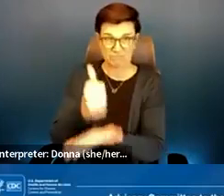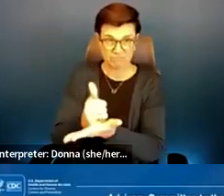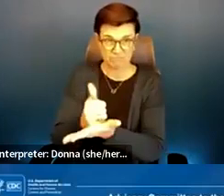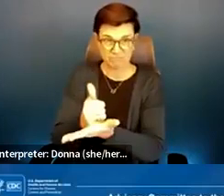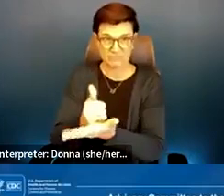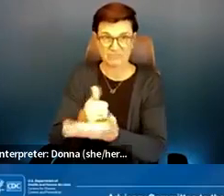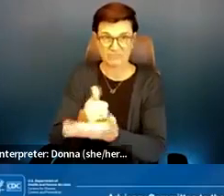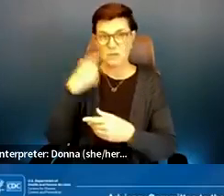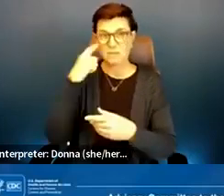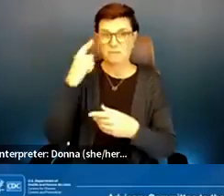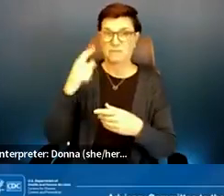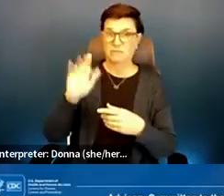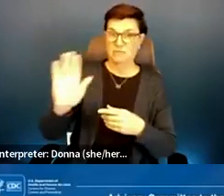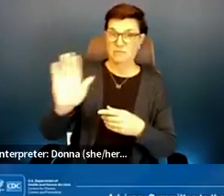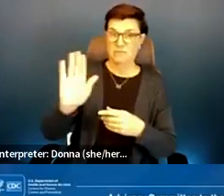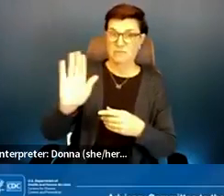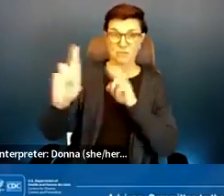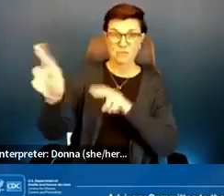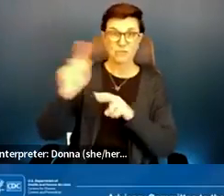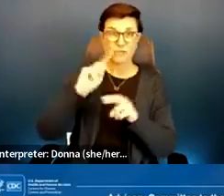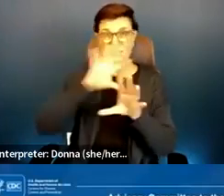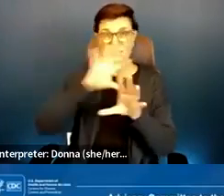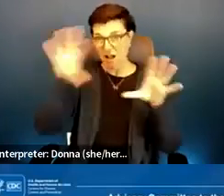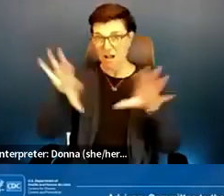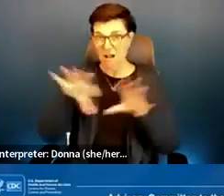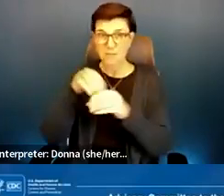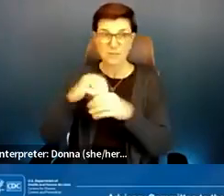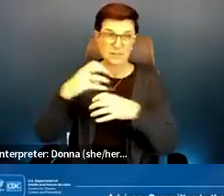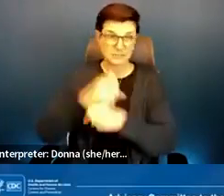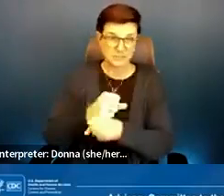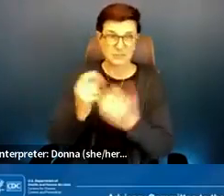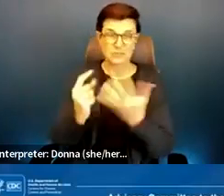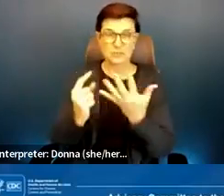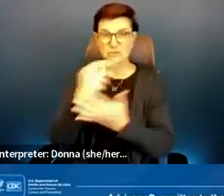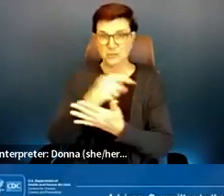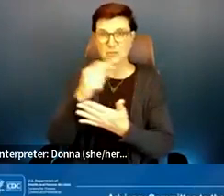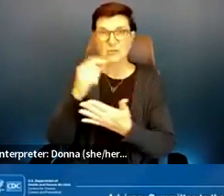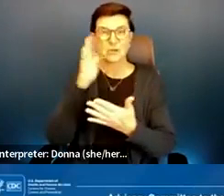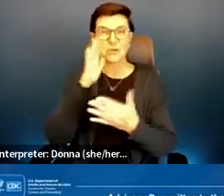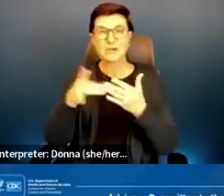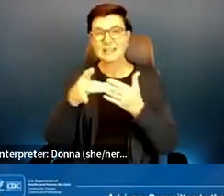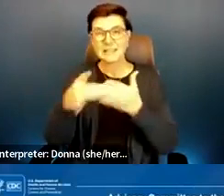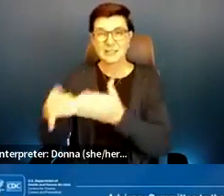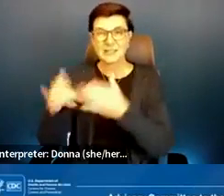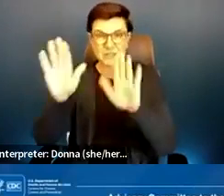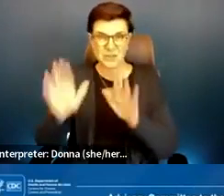comprehensive review, action steps, and discussion. Thanks, Deb.